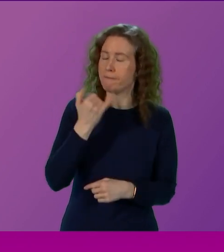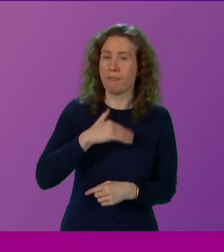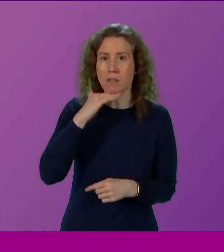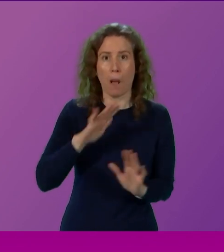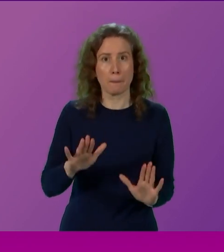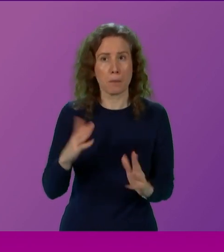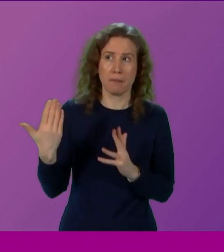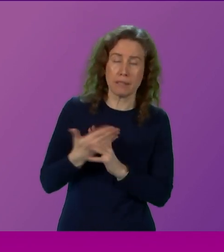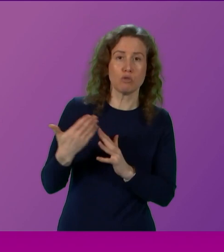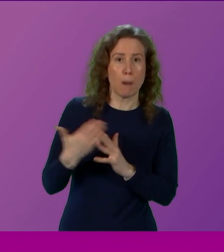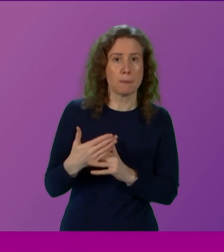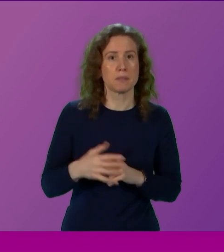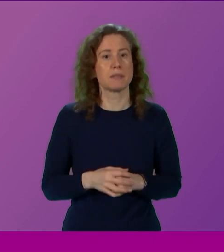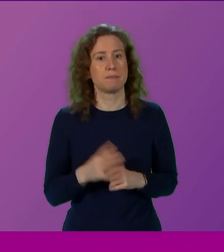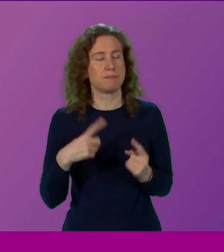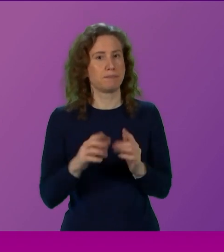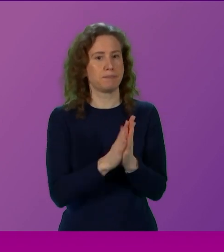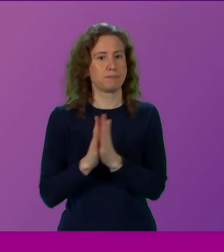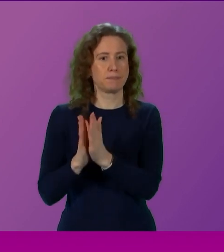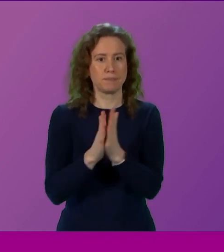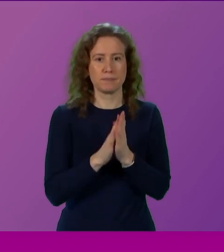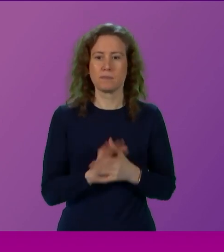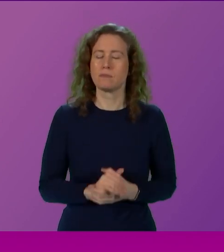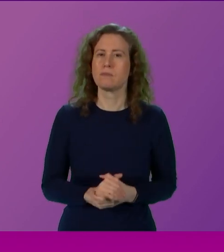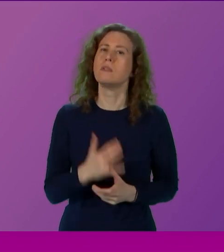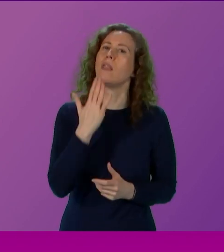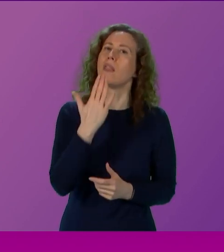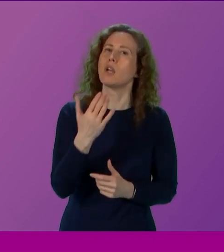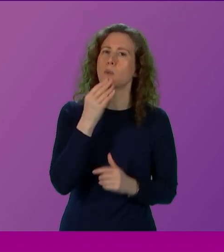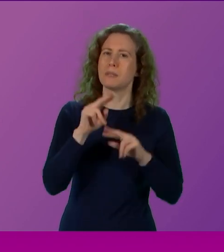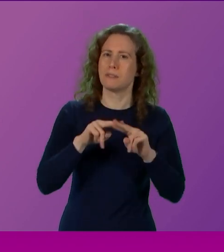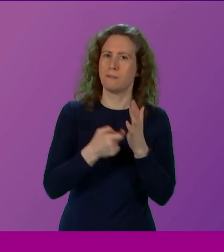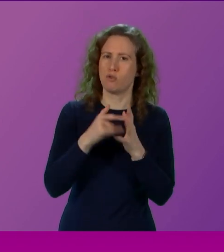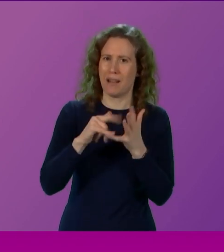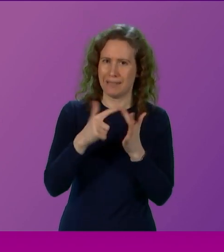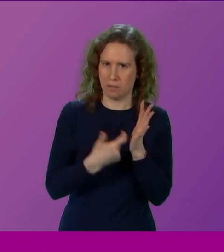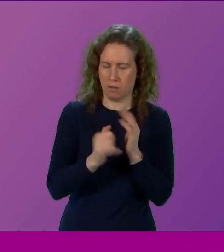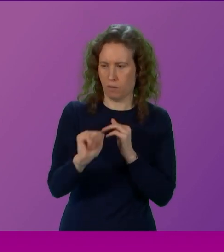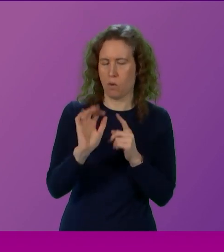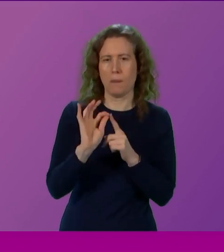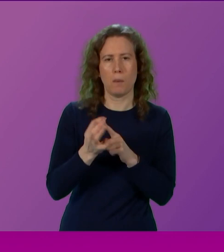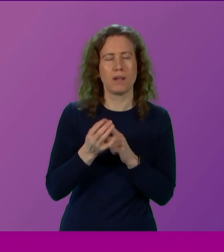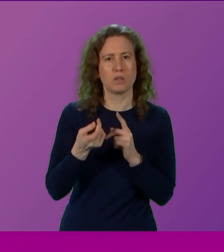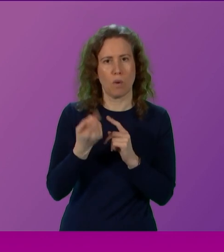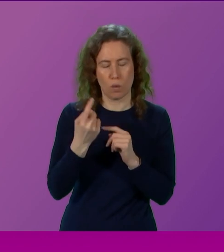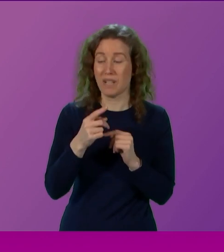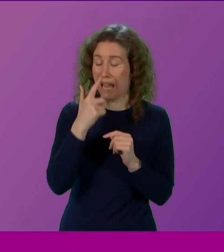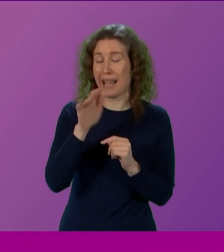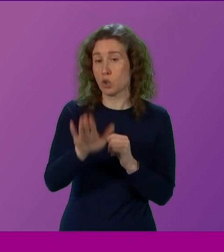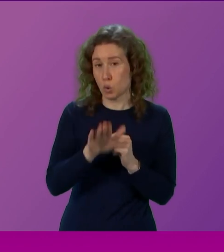I thank Mr Fraser for his point of order. I assure him and all members